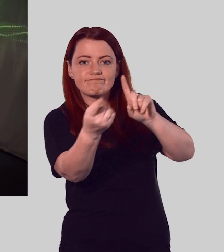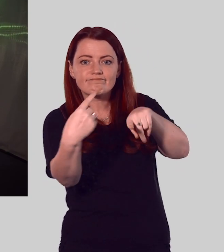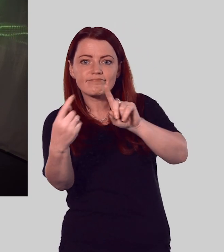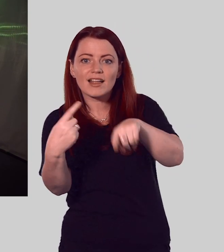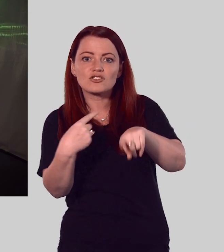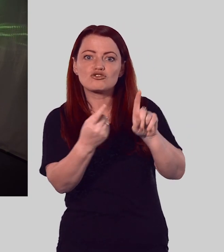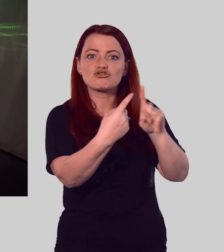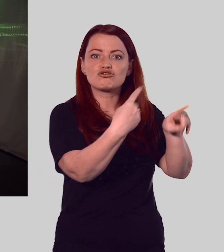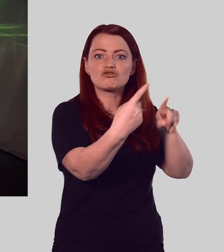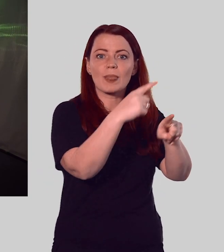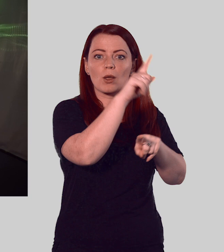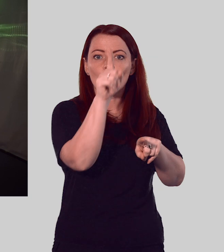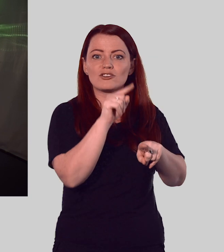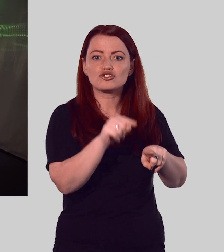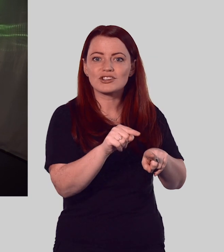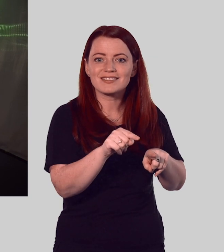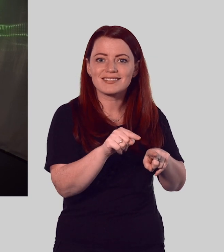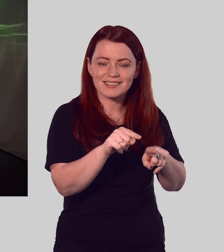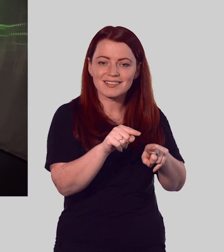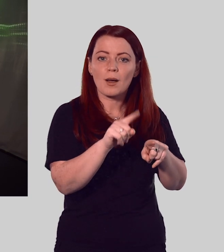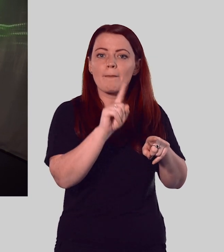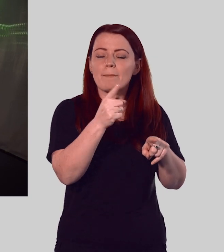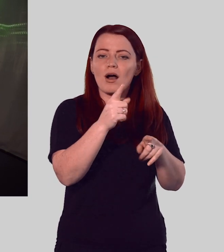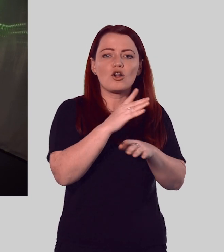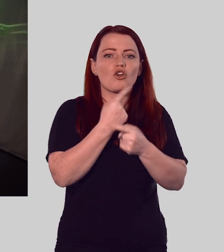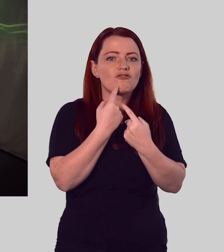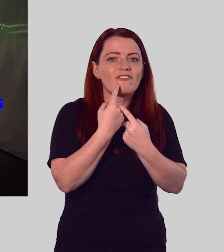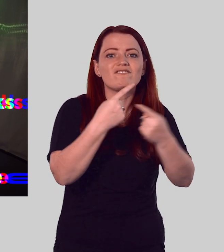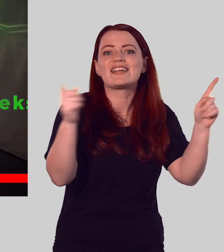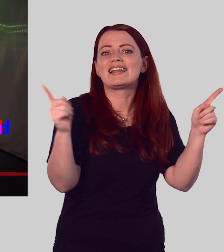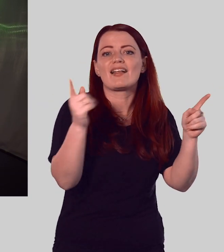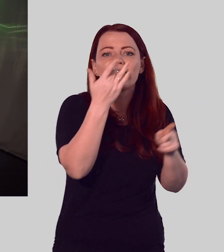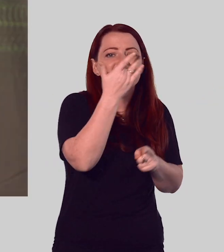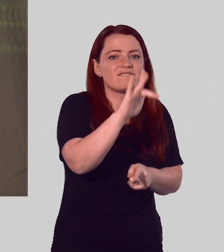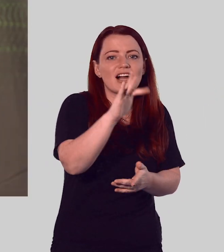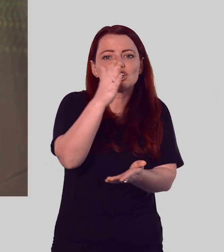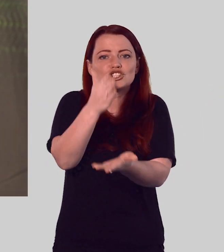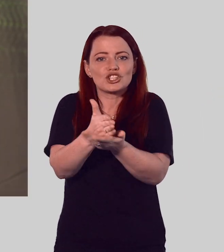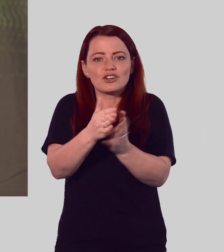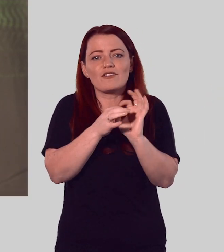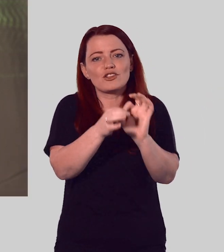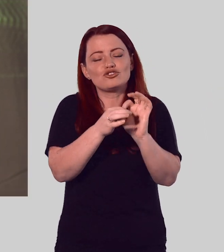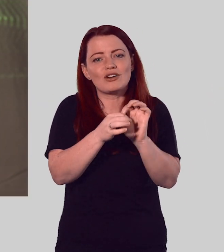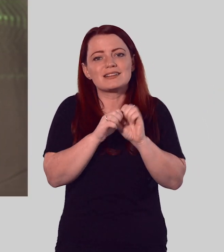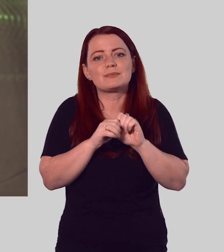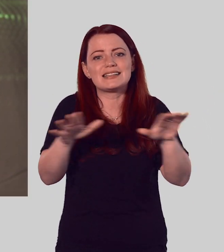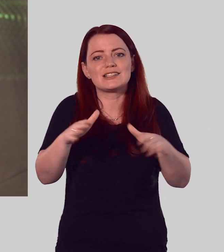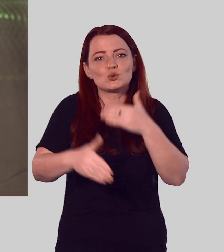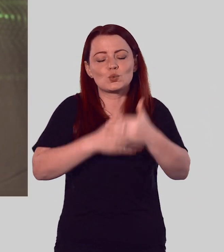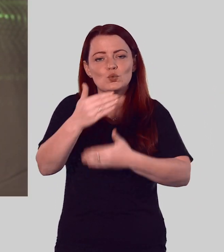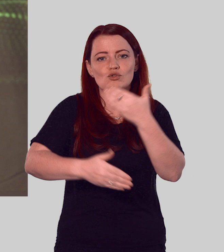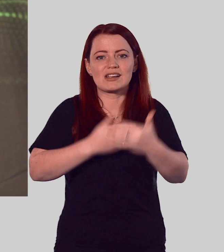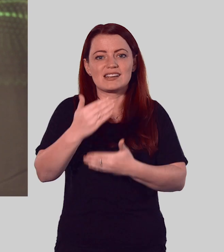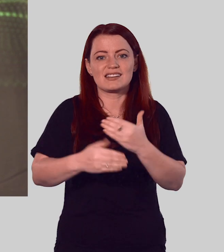answering the audience's questions about EPM while not revealing the faction of the transmedia story. This was further echoed through the live